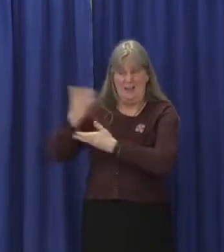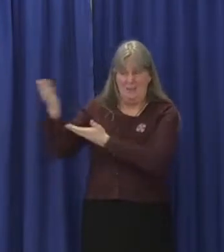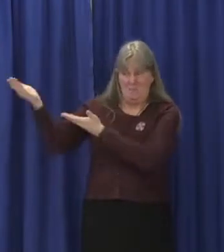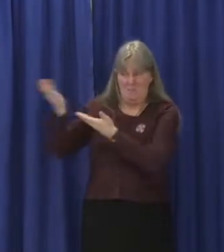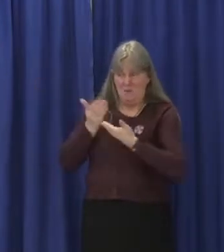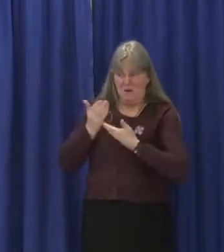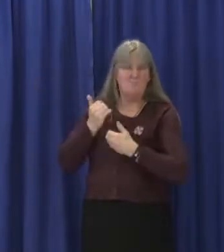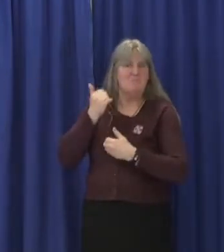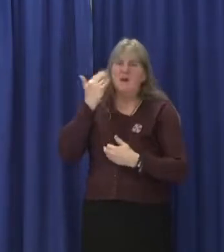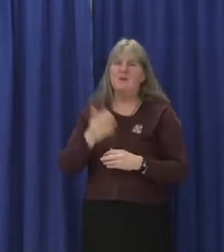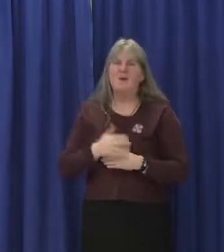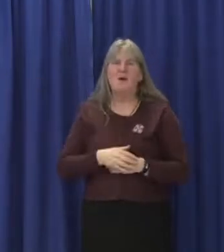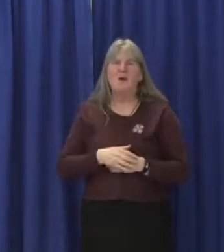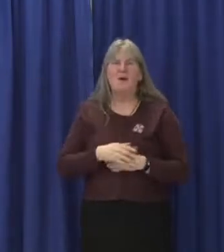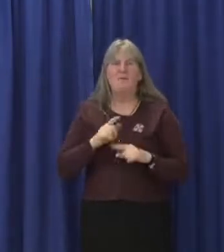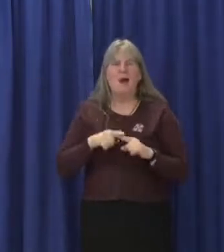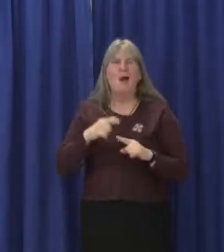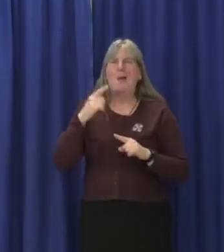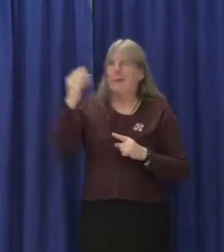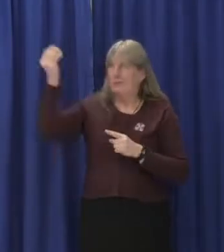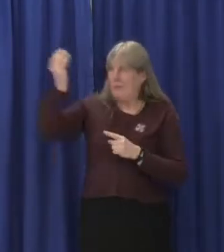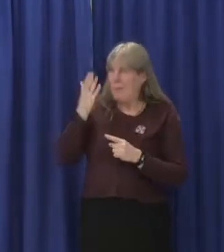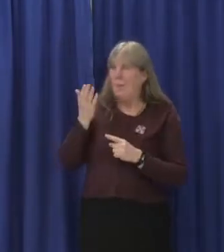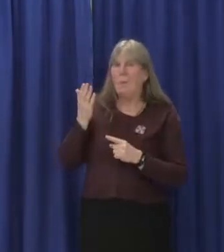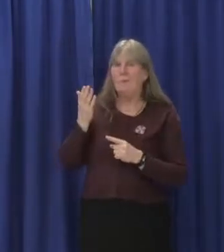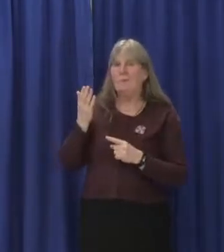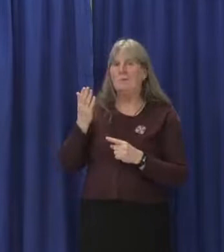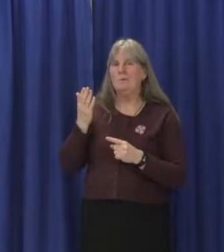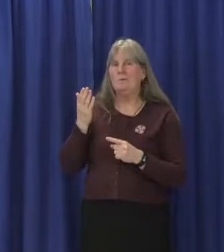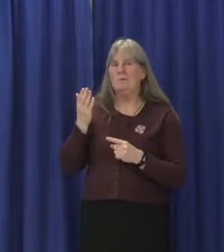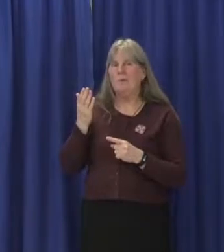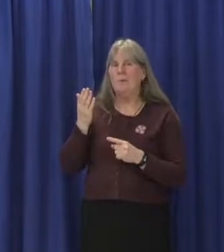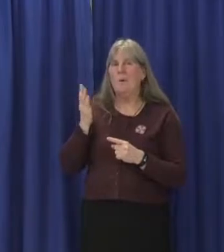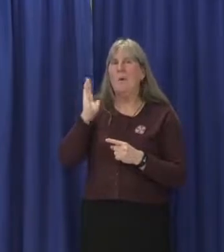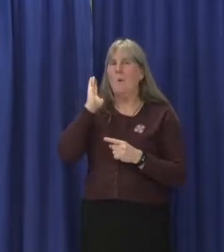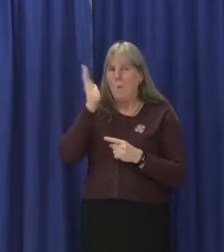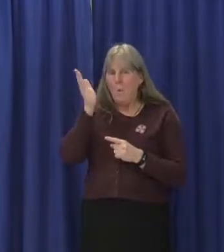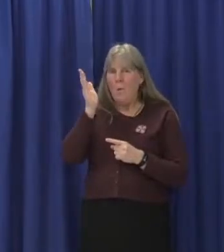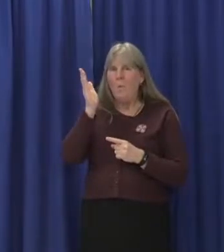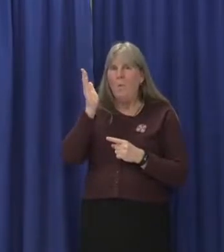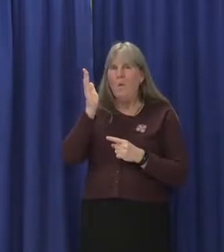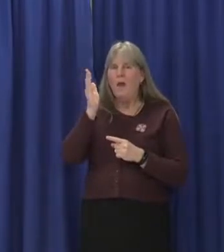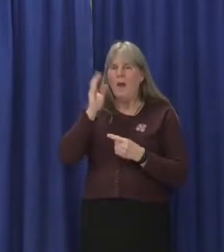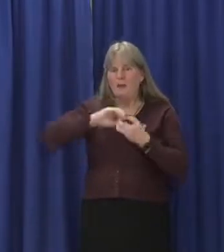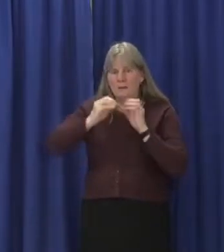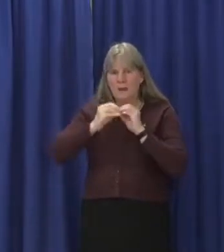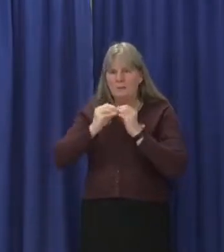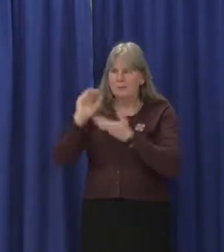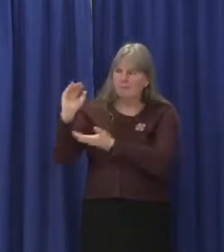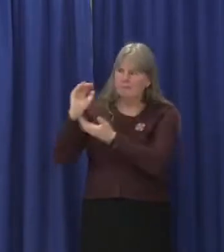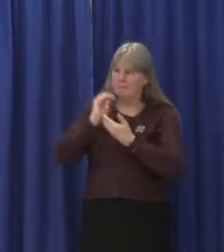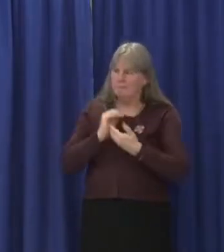we did get an indication of-- of the-- of the size of the initial batch, and then from